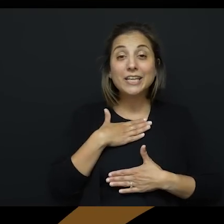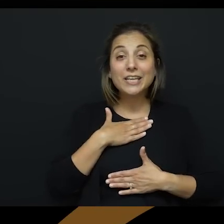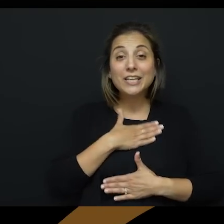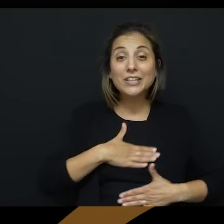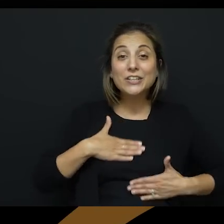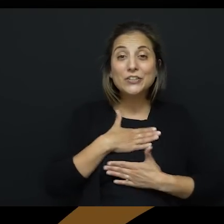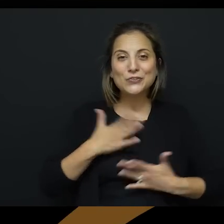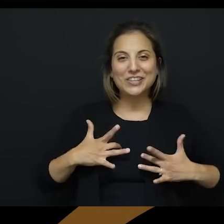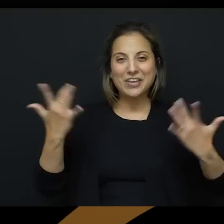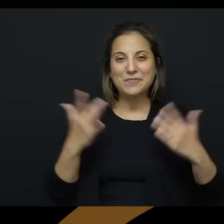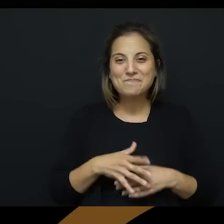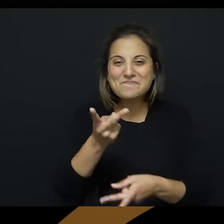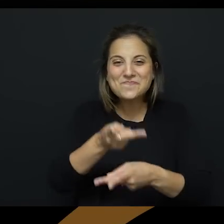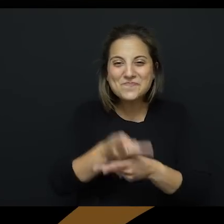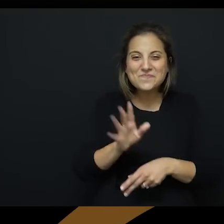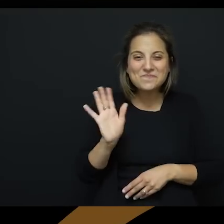Enjoy the event. Take care.